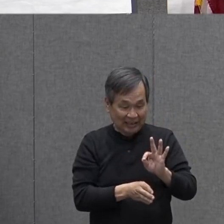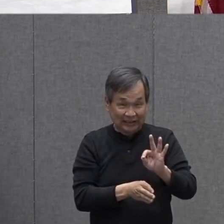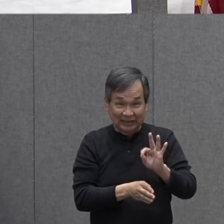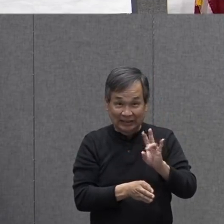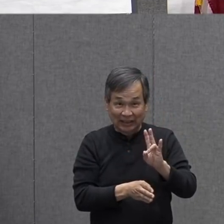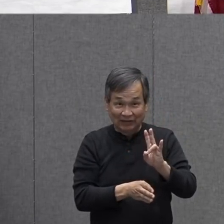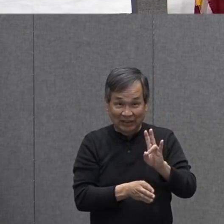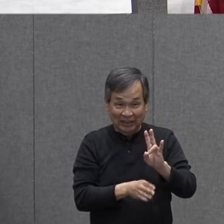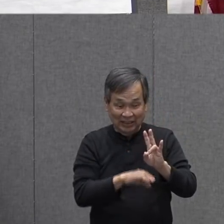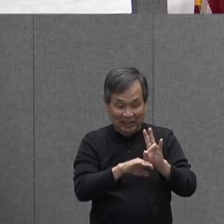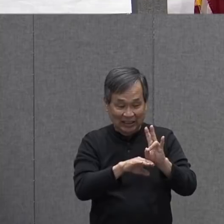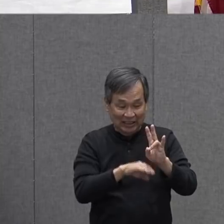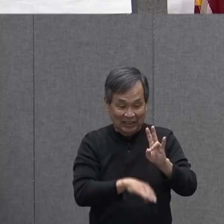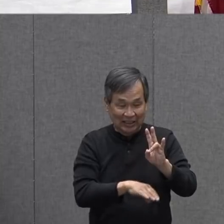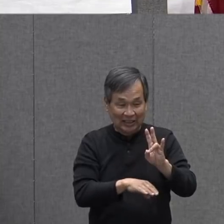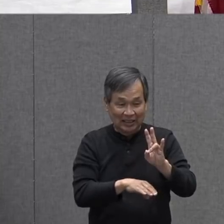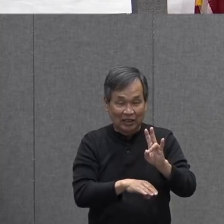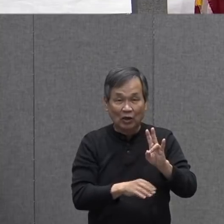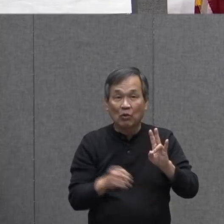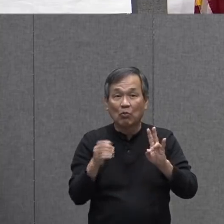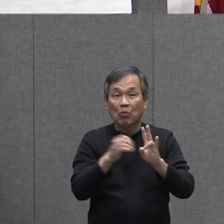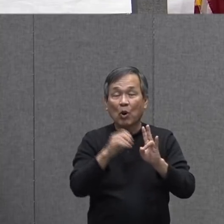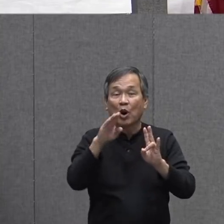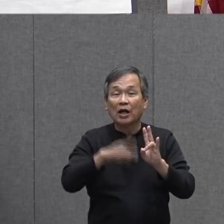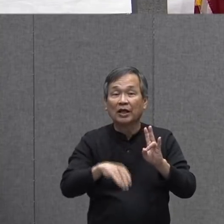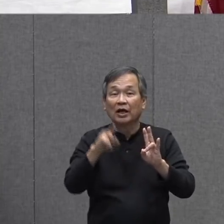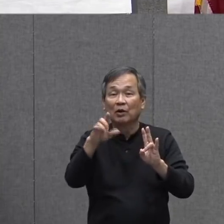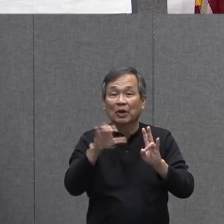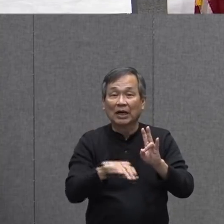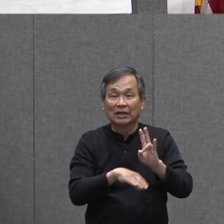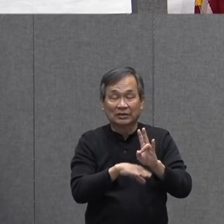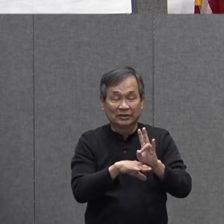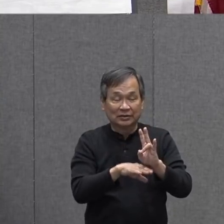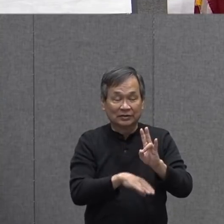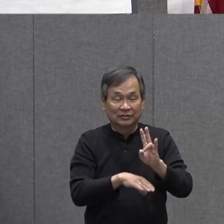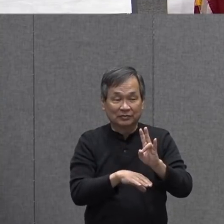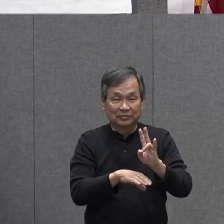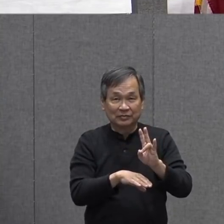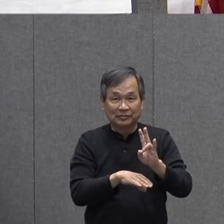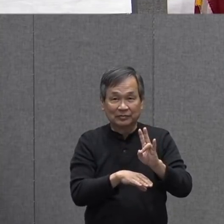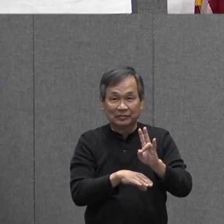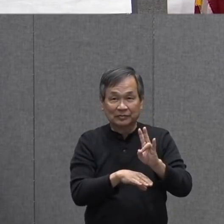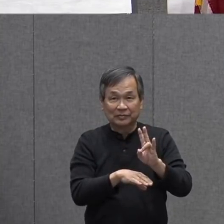We know it going to be higher than 100. Maybe you could use your frames also to help you.